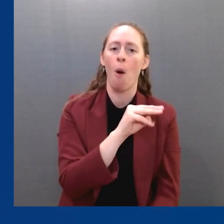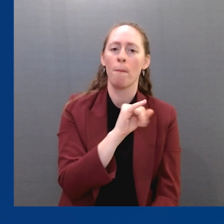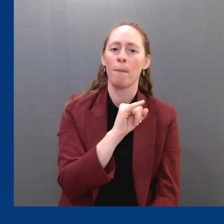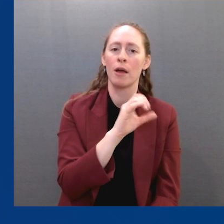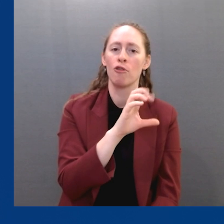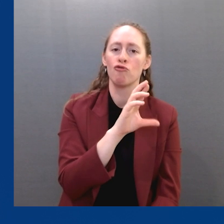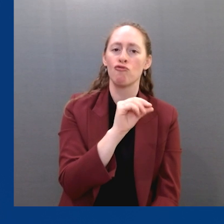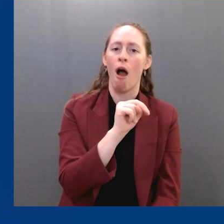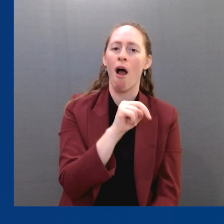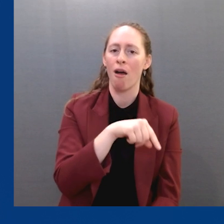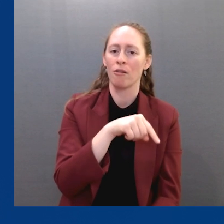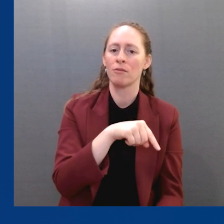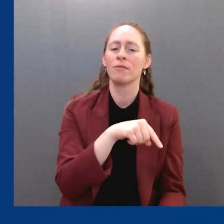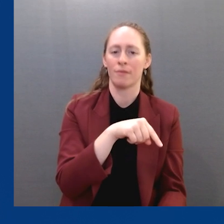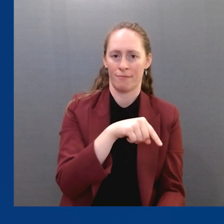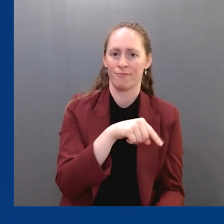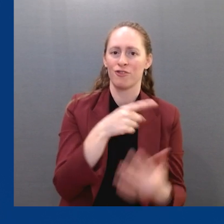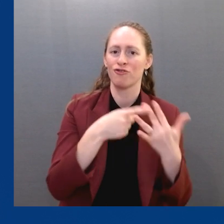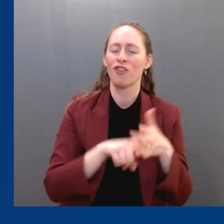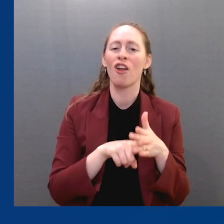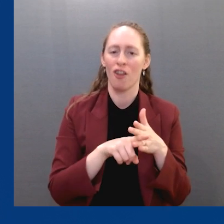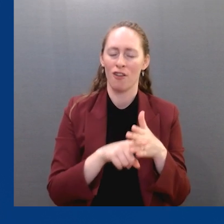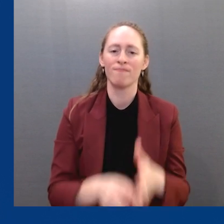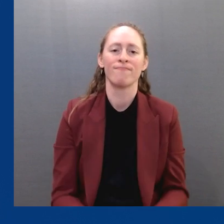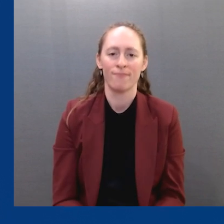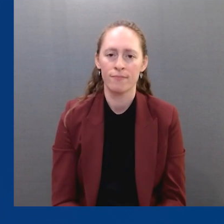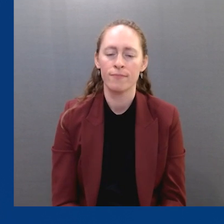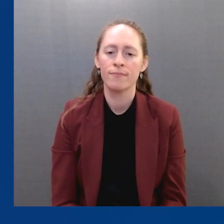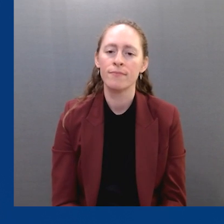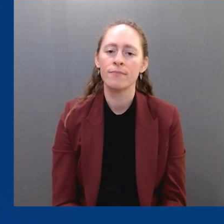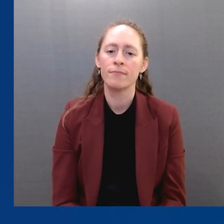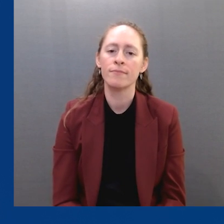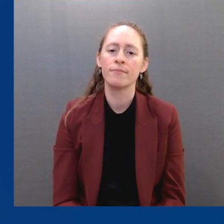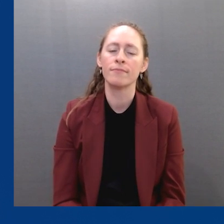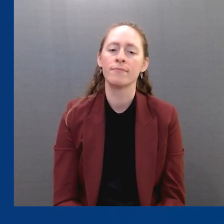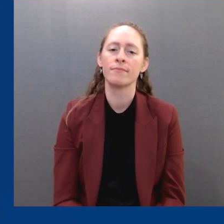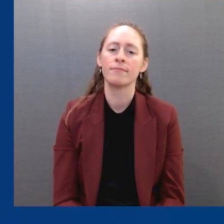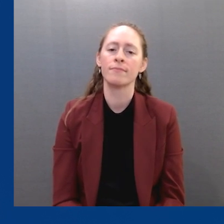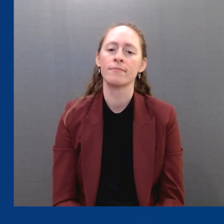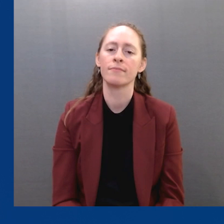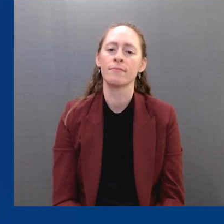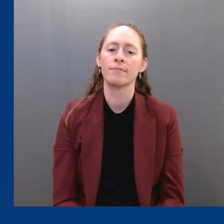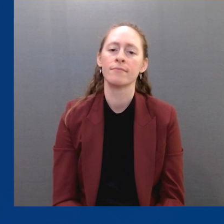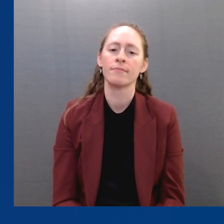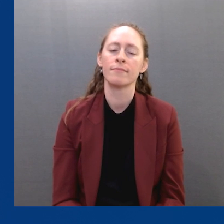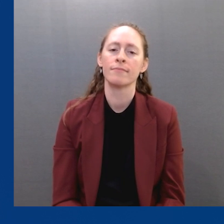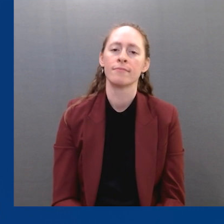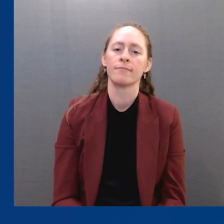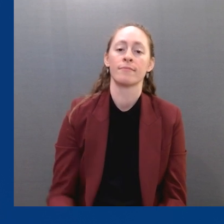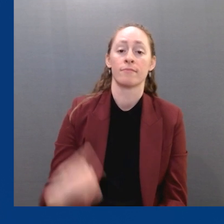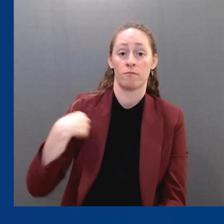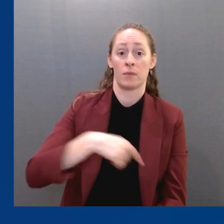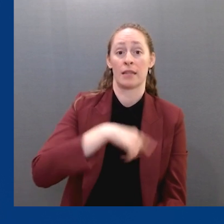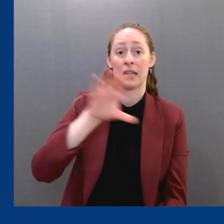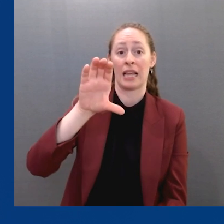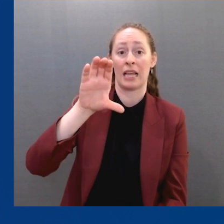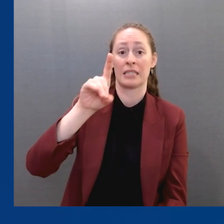that initially circulated in 2020. CDC has been closely monitoring both BA-4 and BA-5